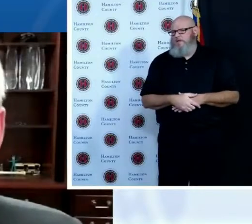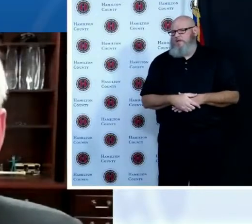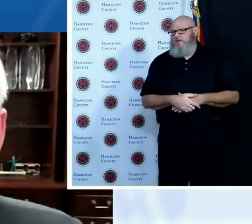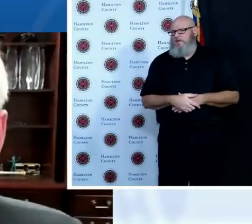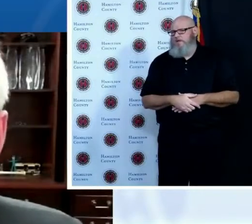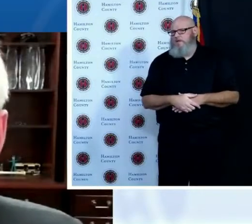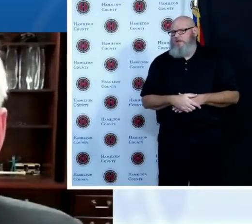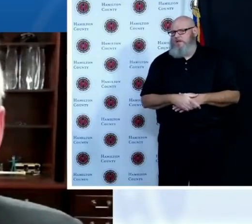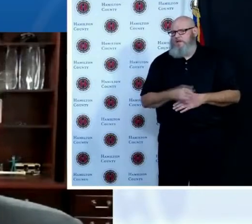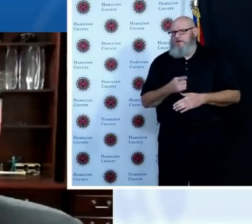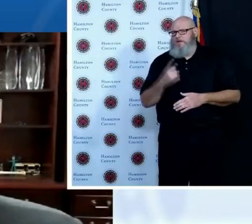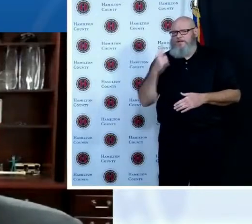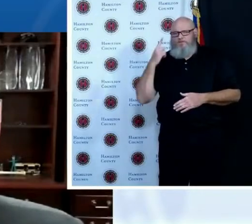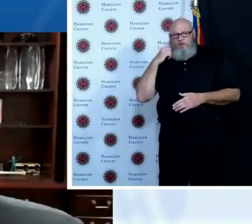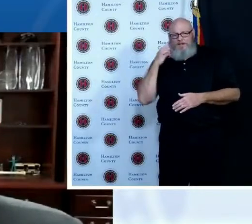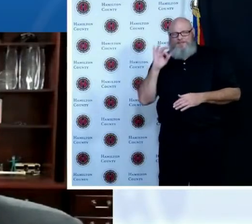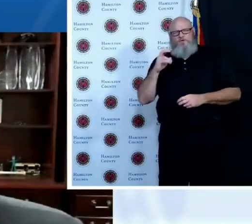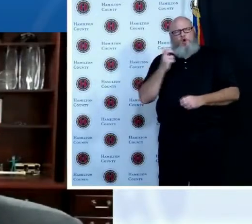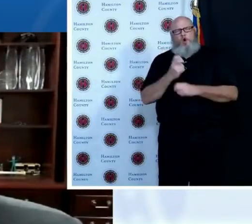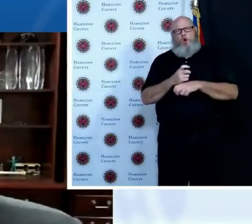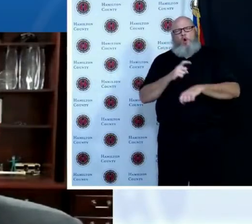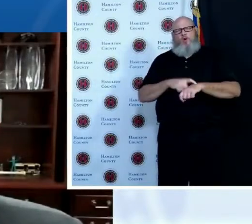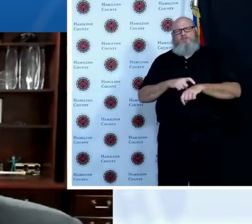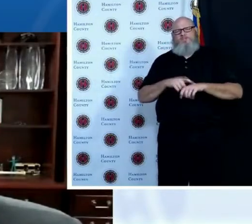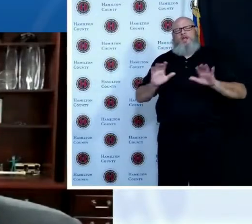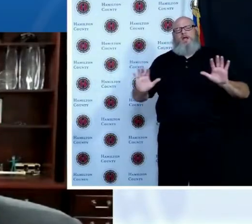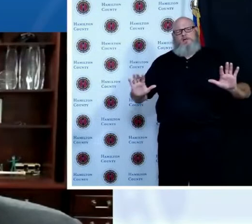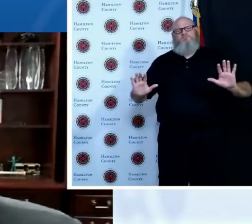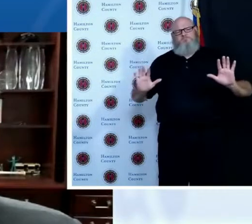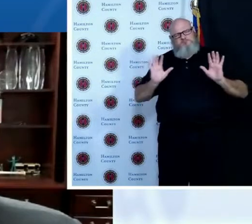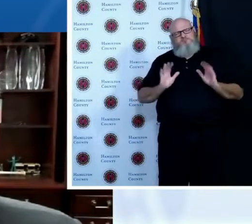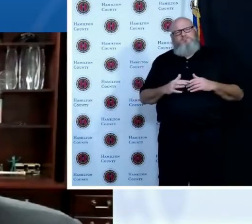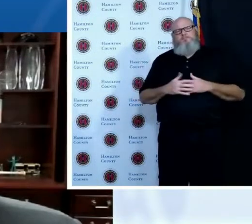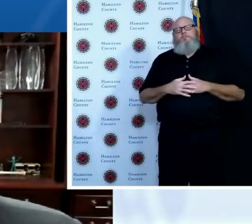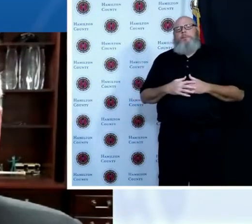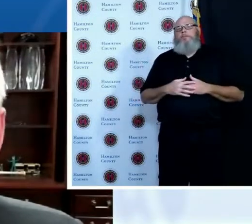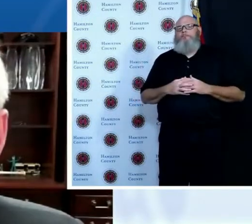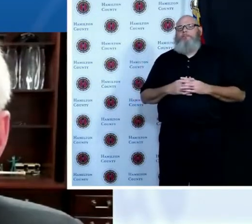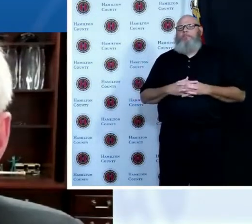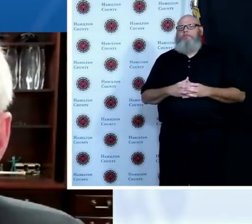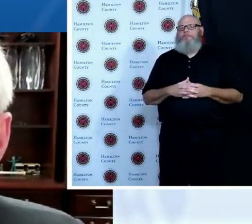quite quite smoothly us to get out 100 of our doses has actually been something that's gone